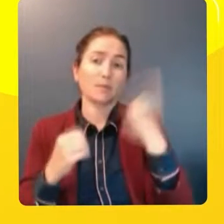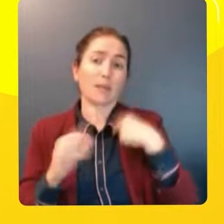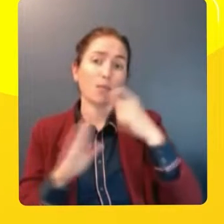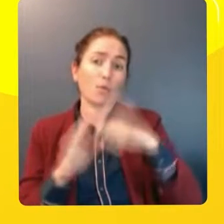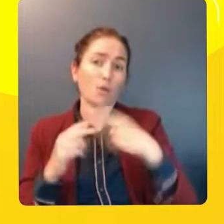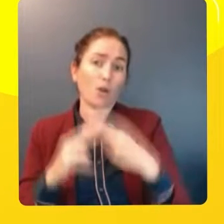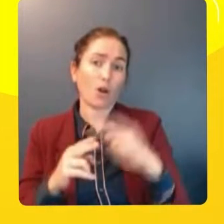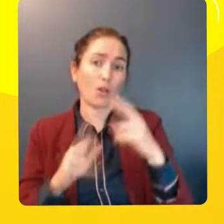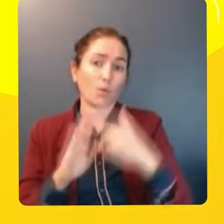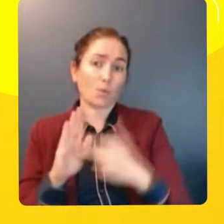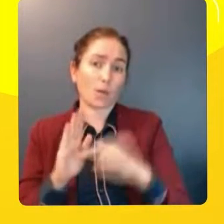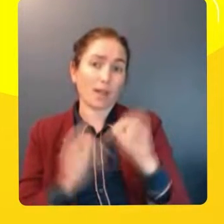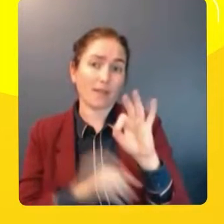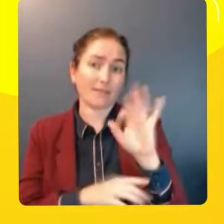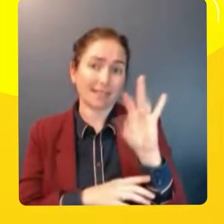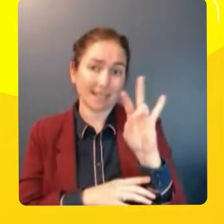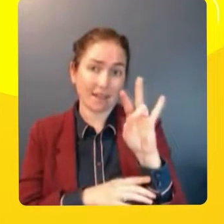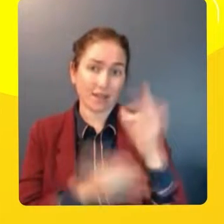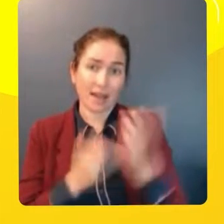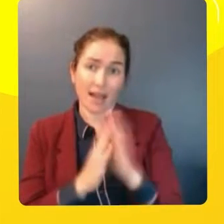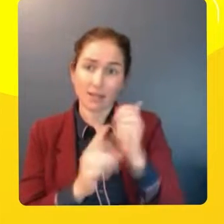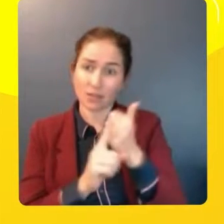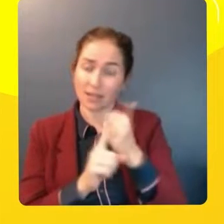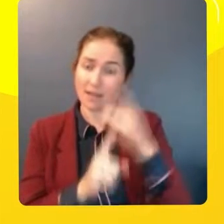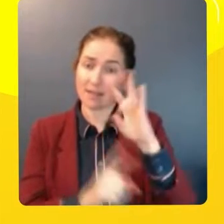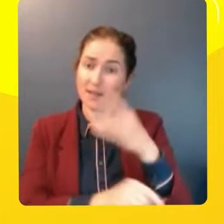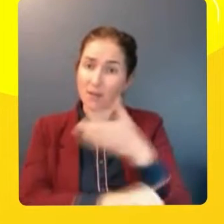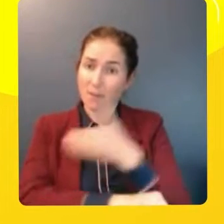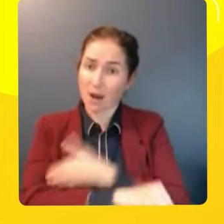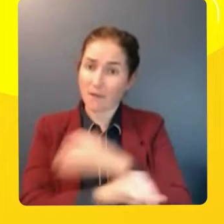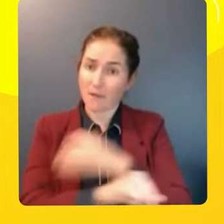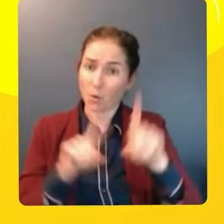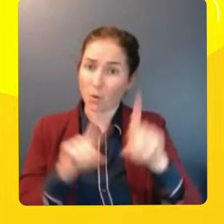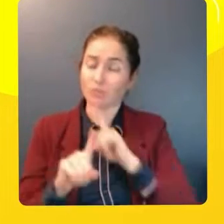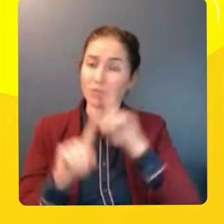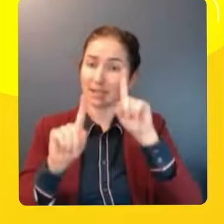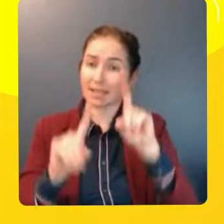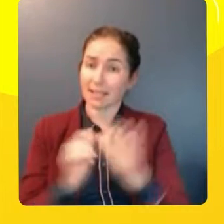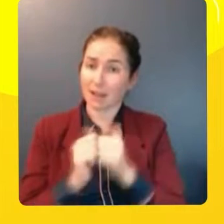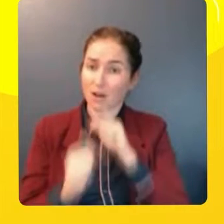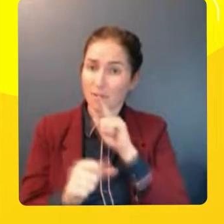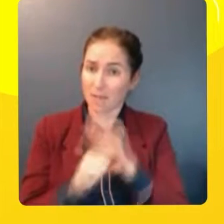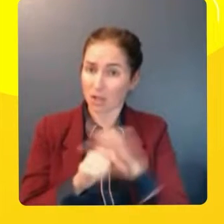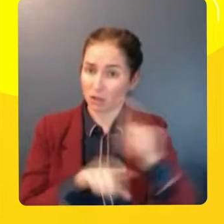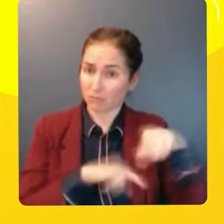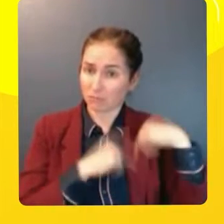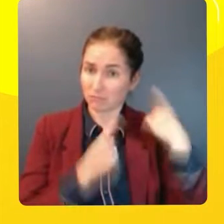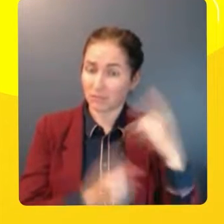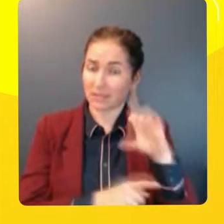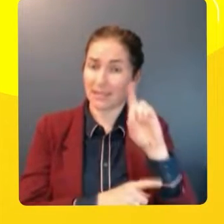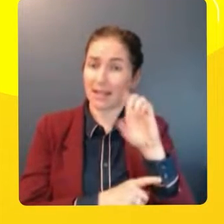asking yourself seven powerful questions that really test how committed you have been in this DEI space in terms of your own life.